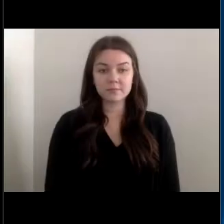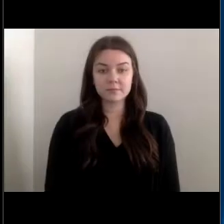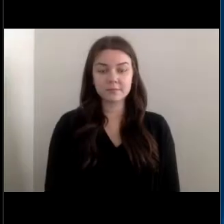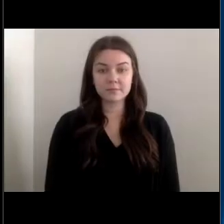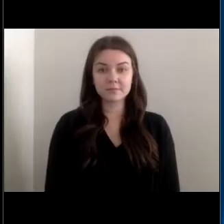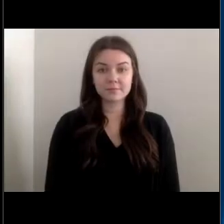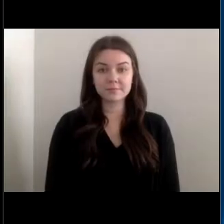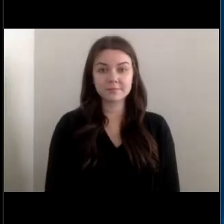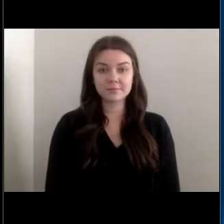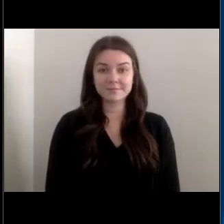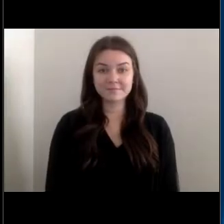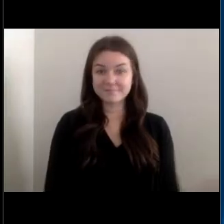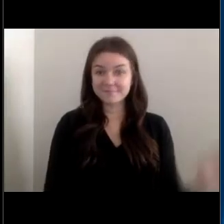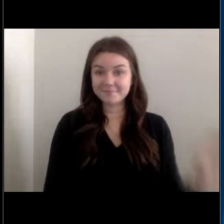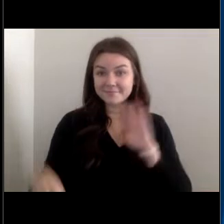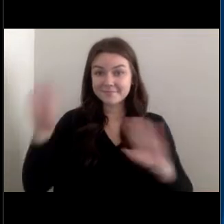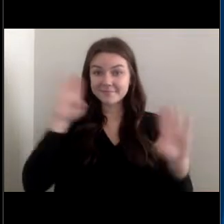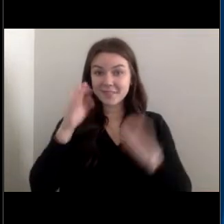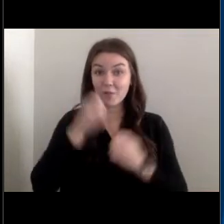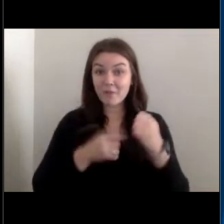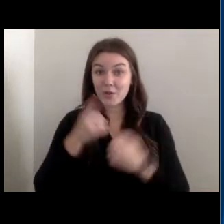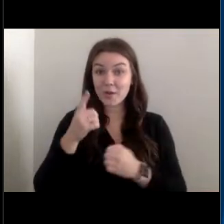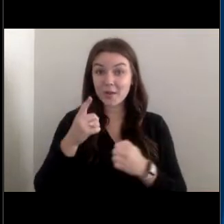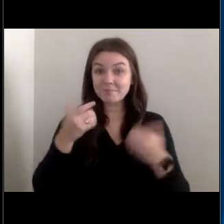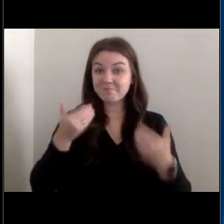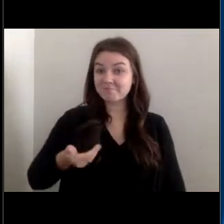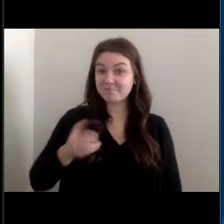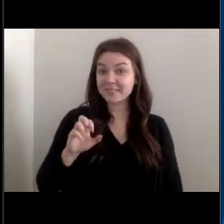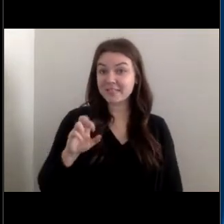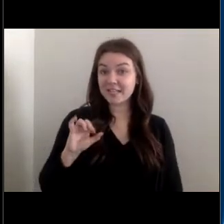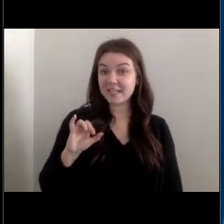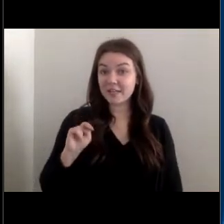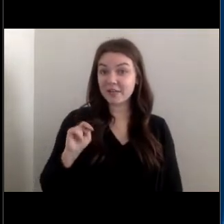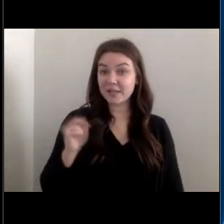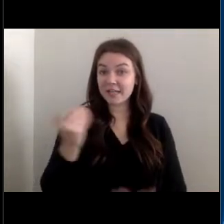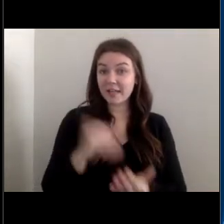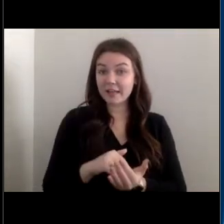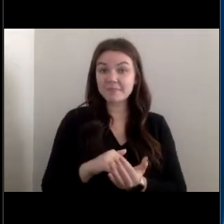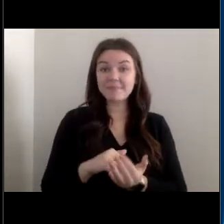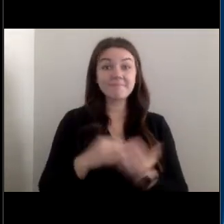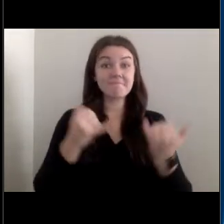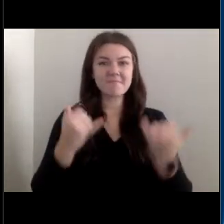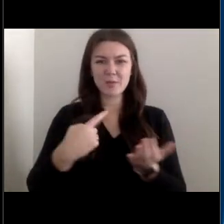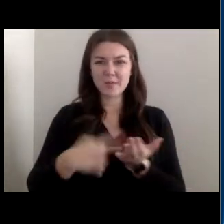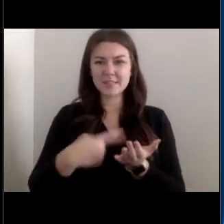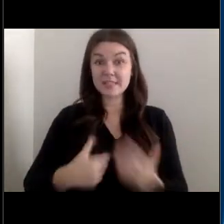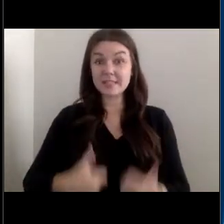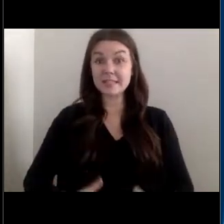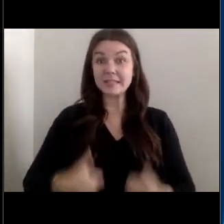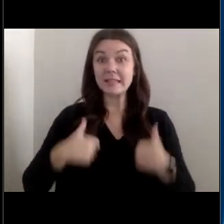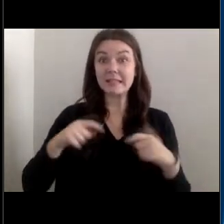All right, hi everyone, it's Erin again. We're going to talk a little bit about the life cycle of a crab next.